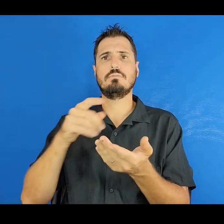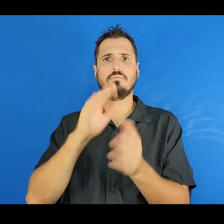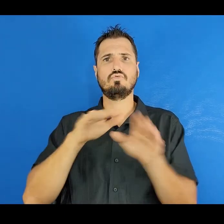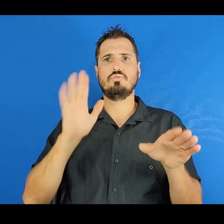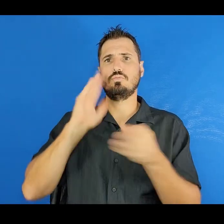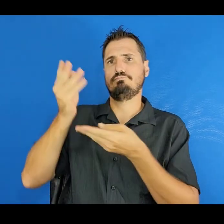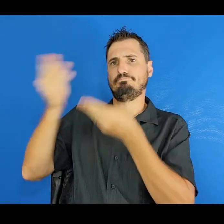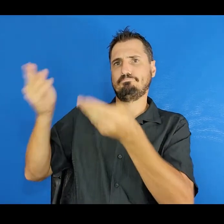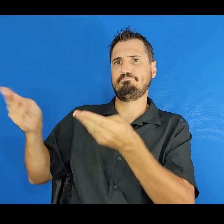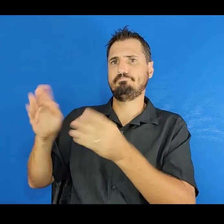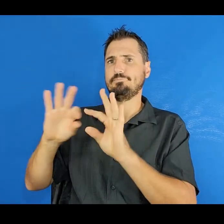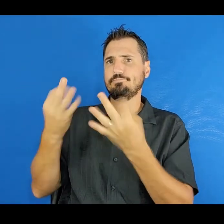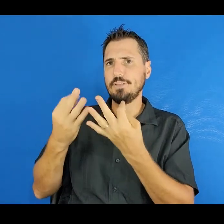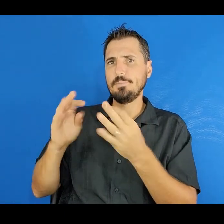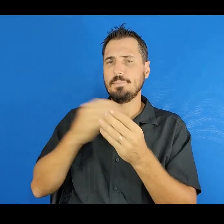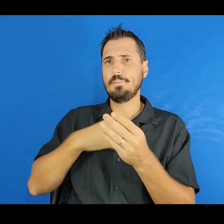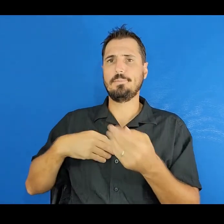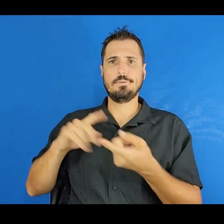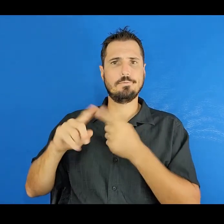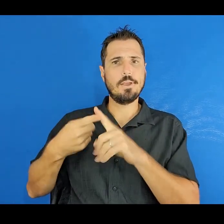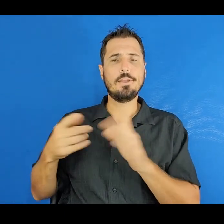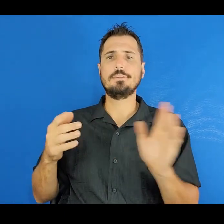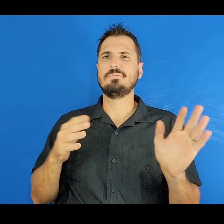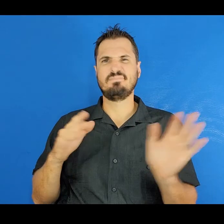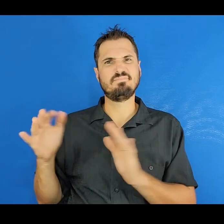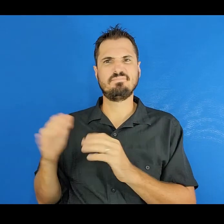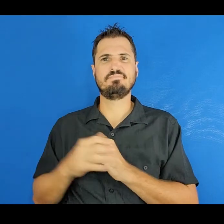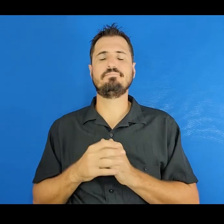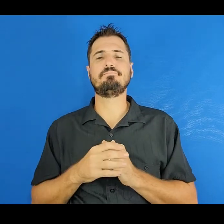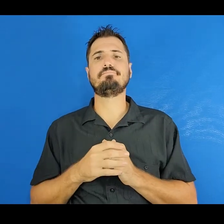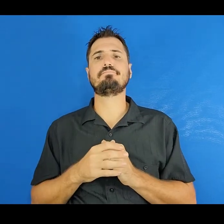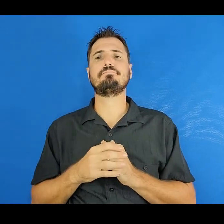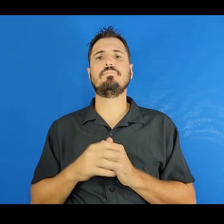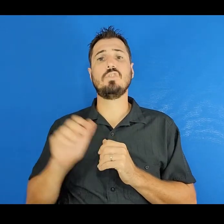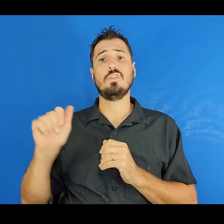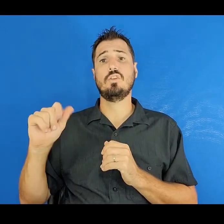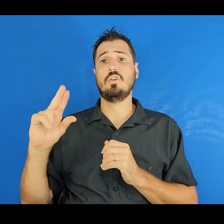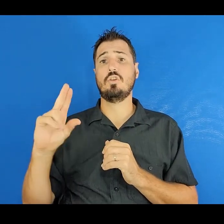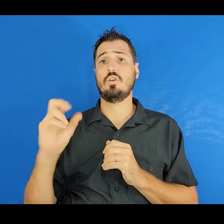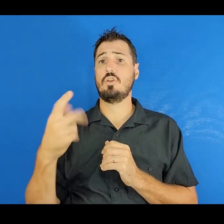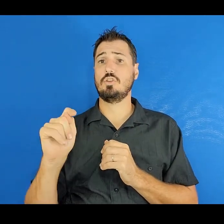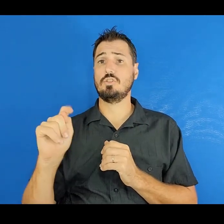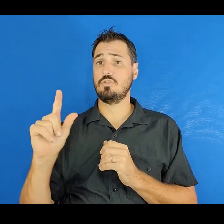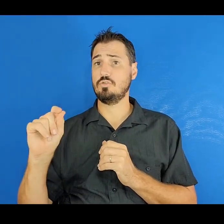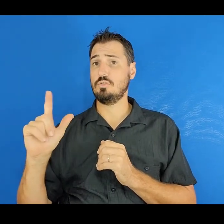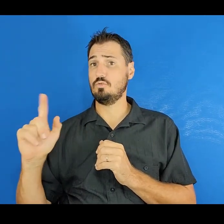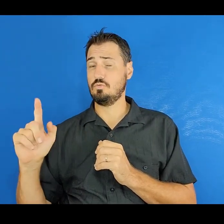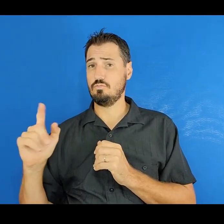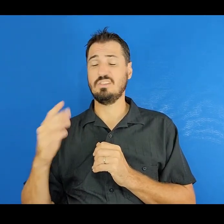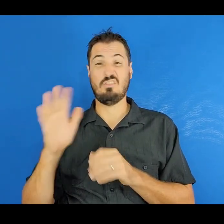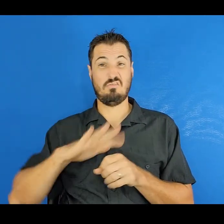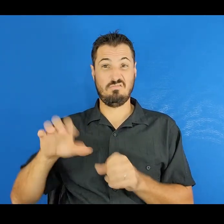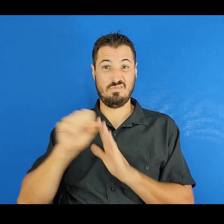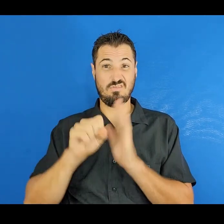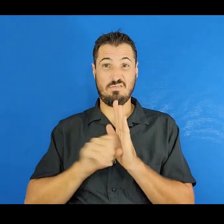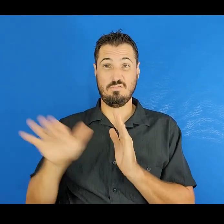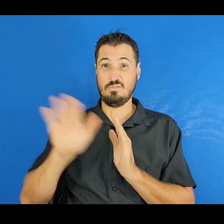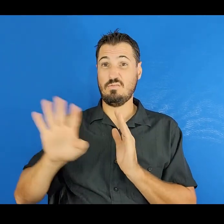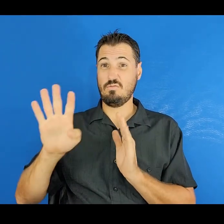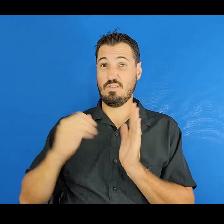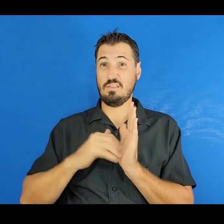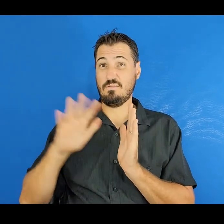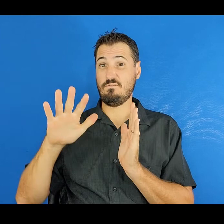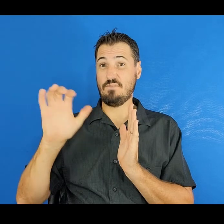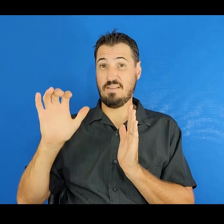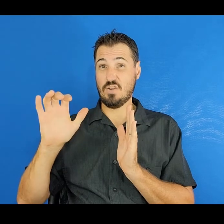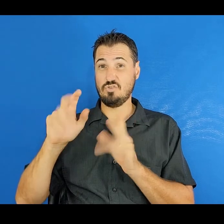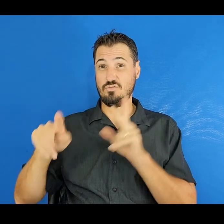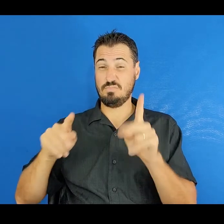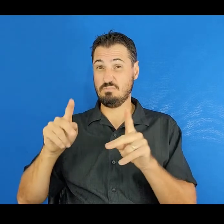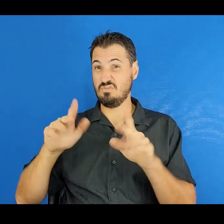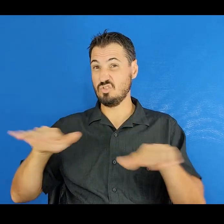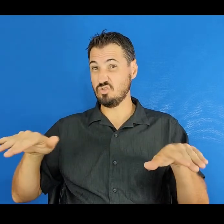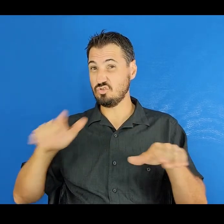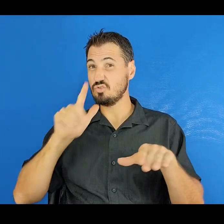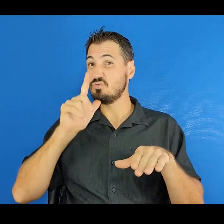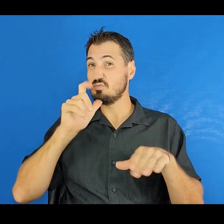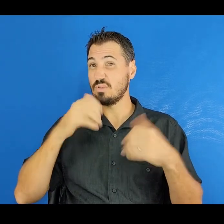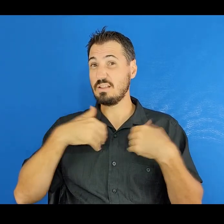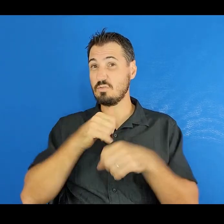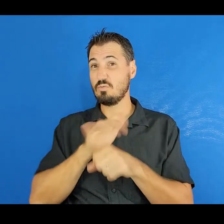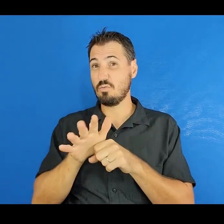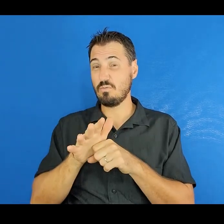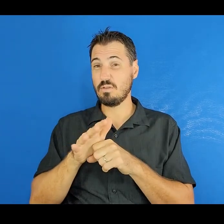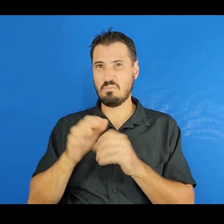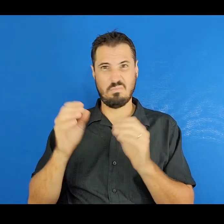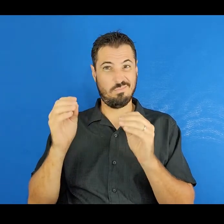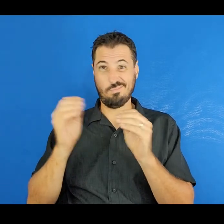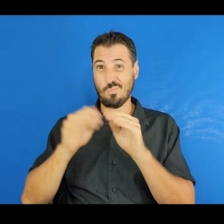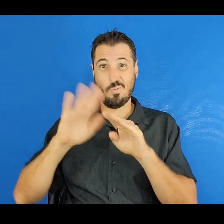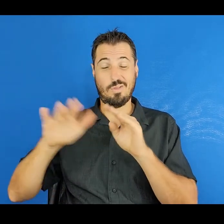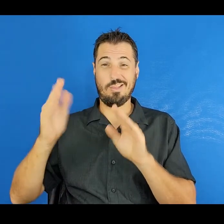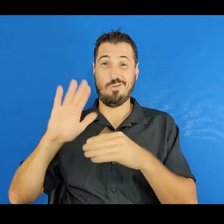In August 2021 alone, statewide there were approximately 4,500 pediatric COVID-19 cases — more than in the previous 7 months combined